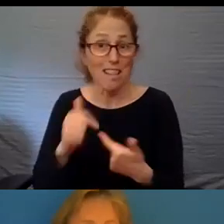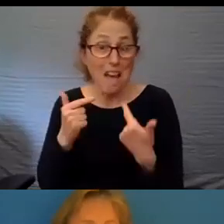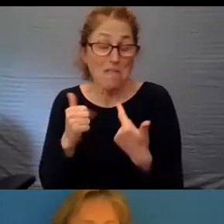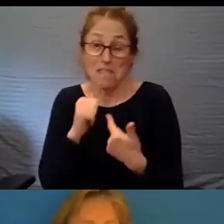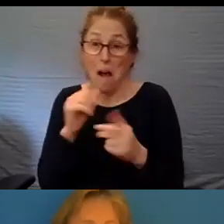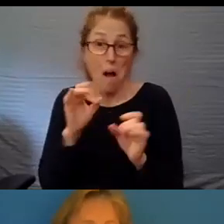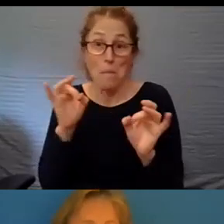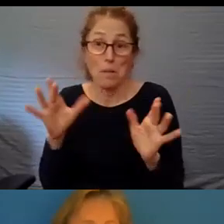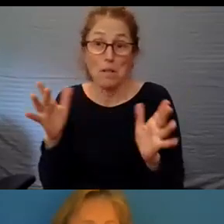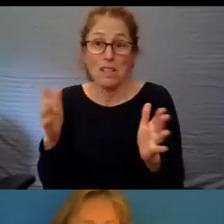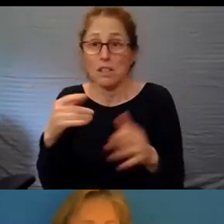It's just one way of being. Right?